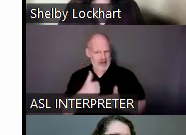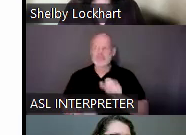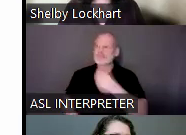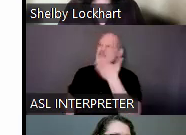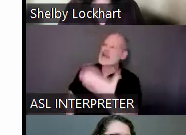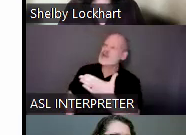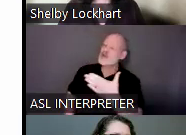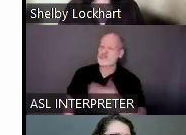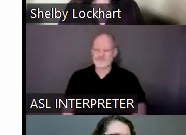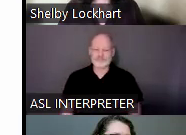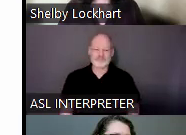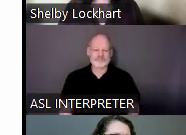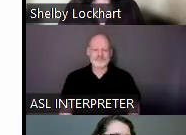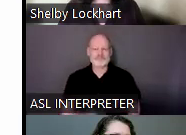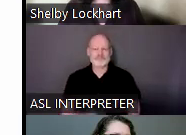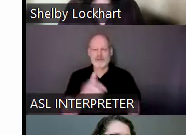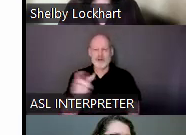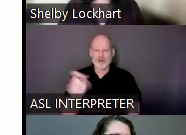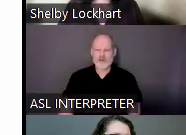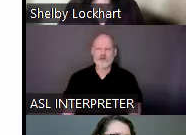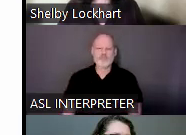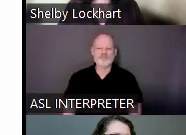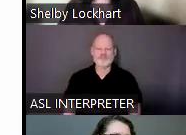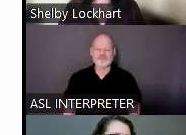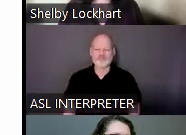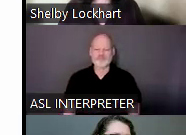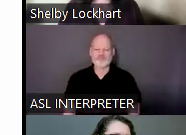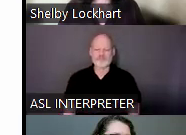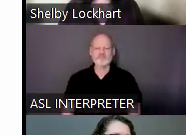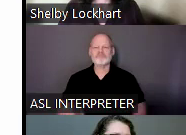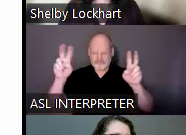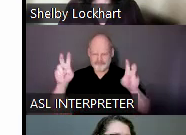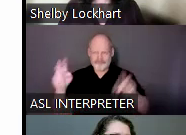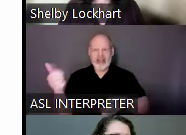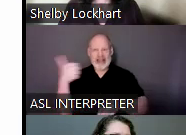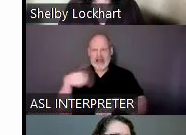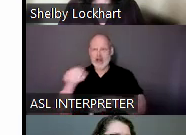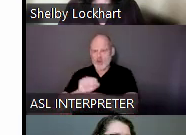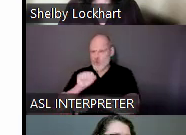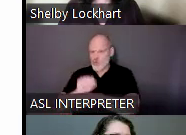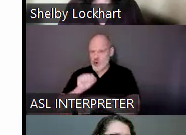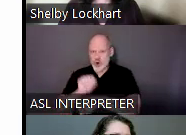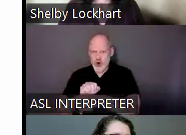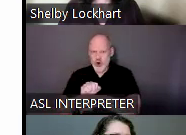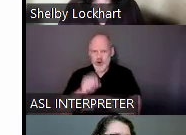We have another question - is there any work being done to find a balance between